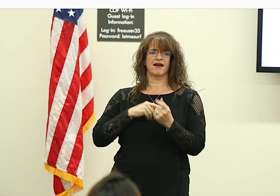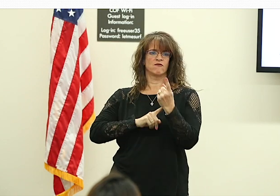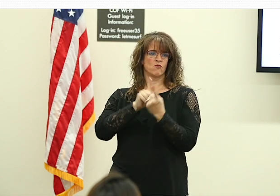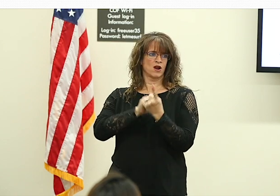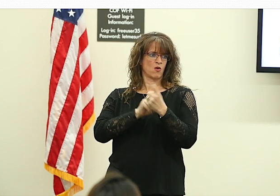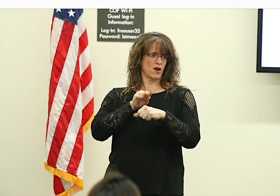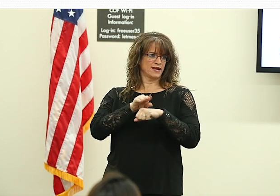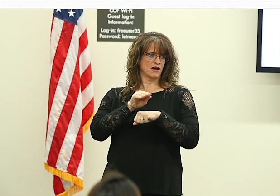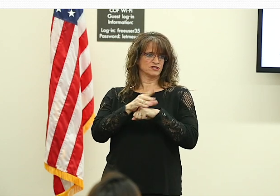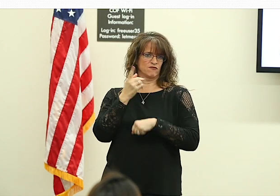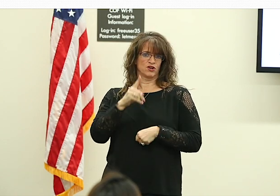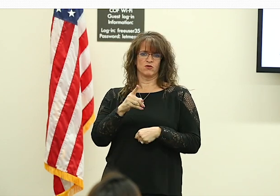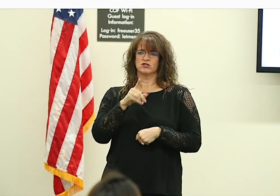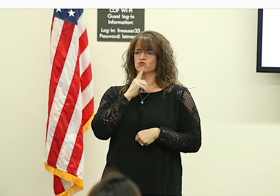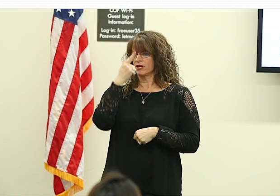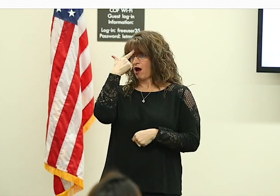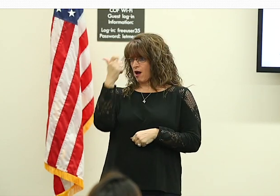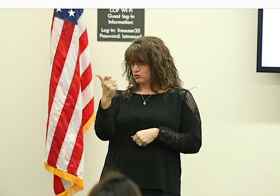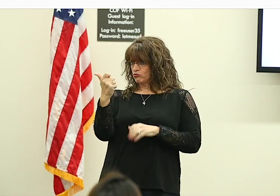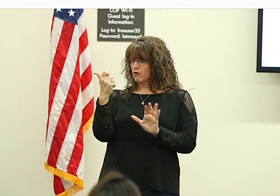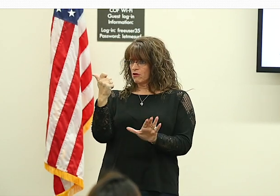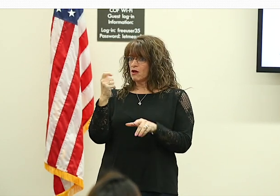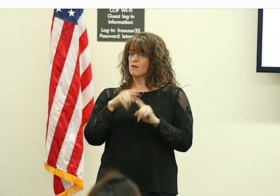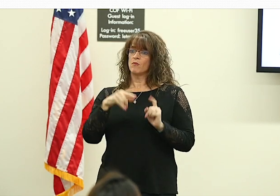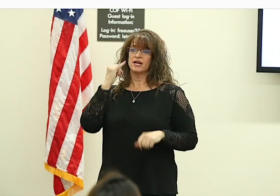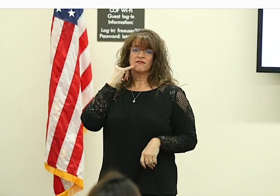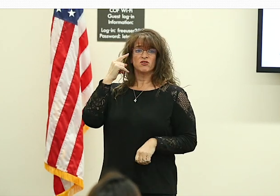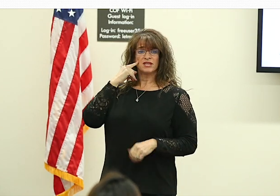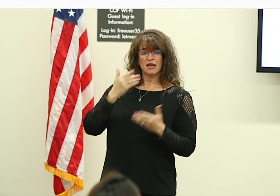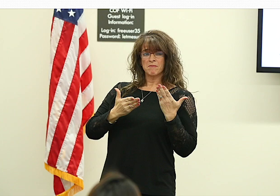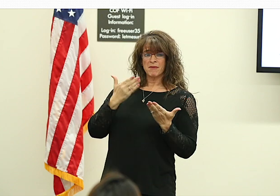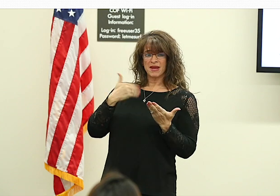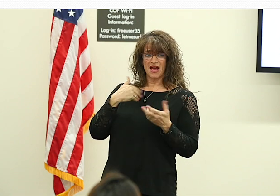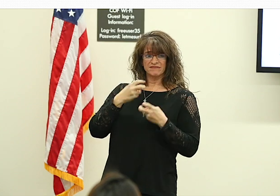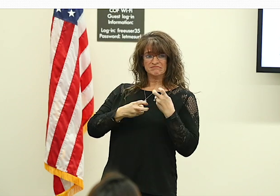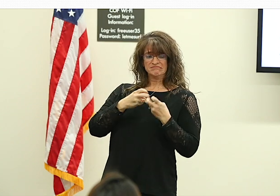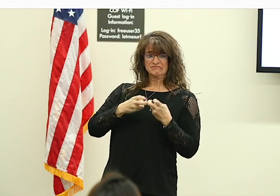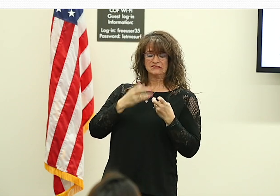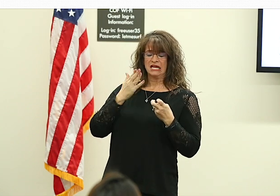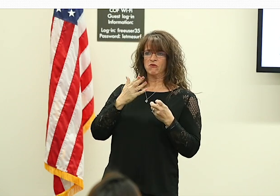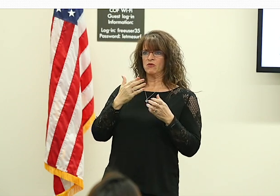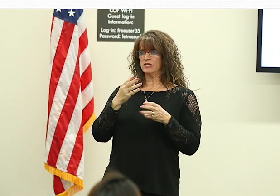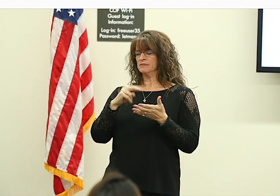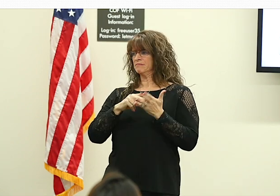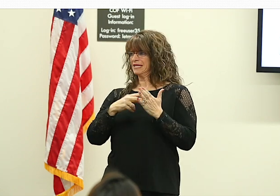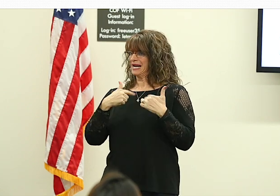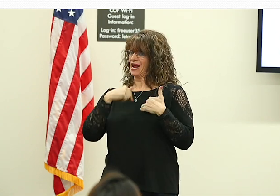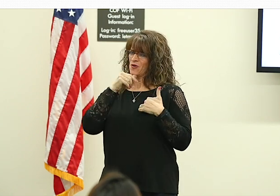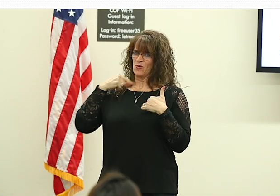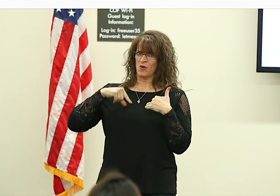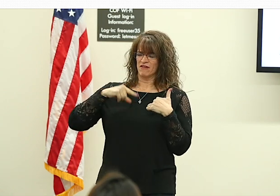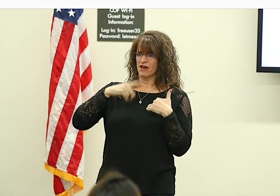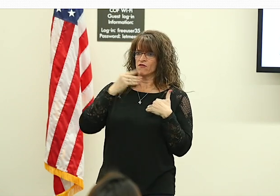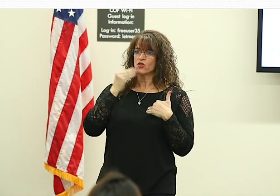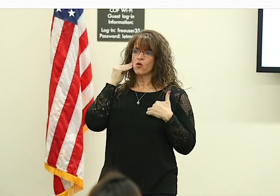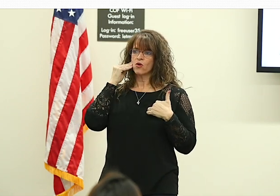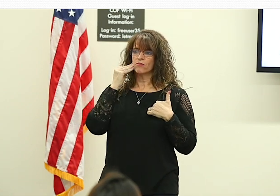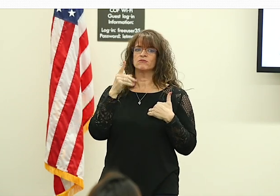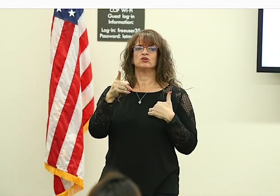It's completely optional. But if you think there might be issues that would prevent you from qualifying for these homes, you can go ahead